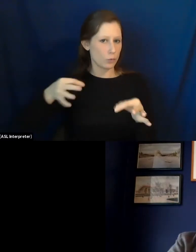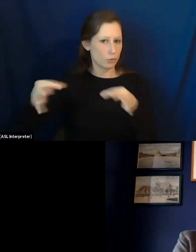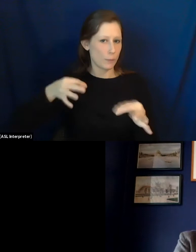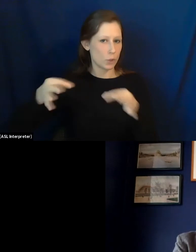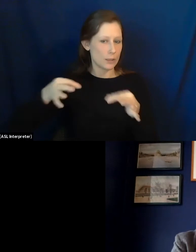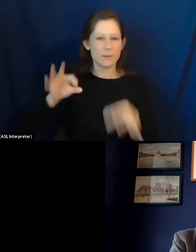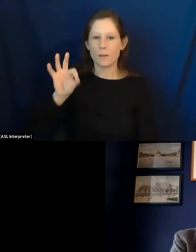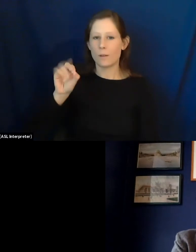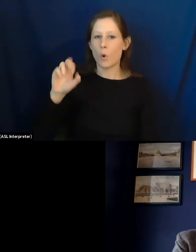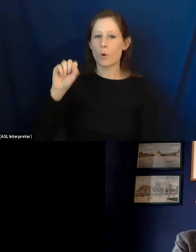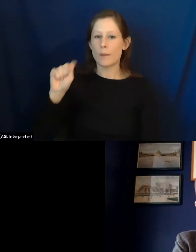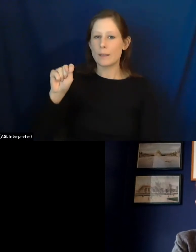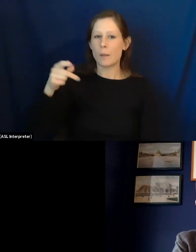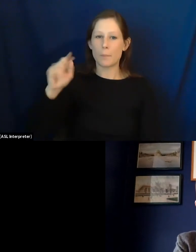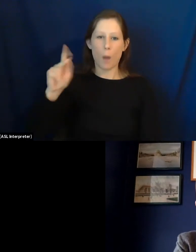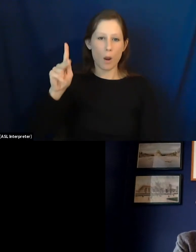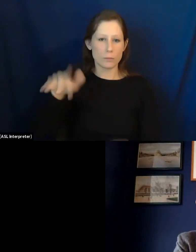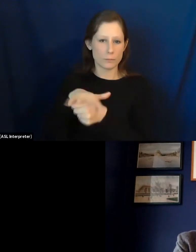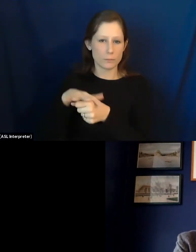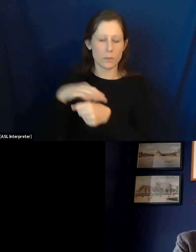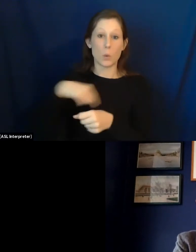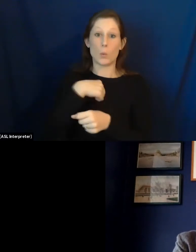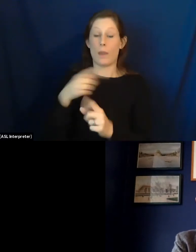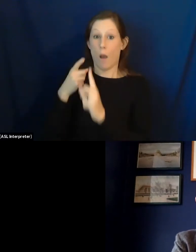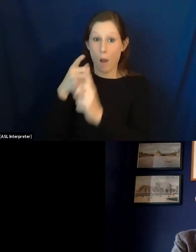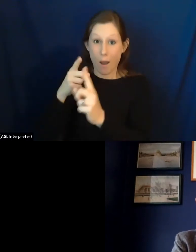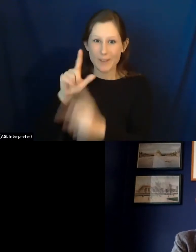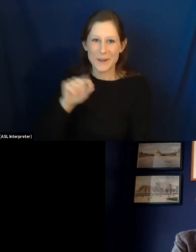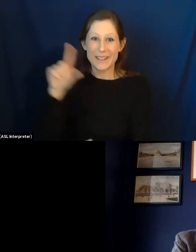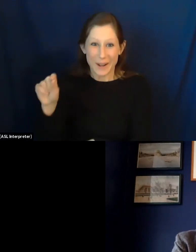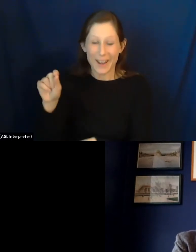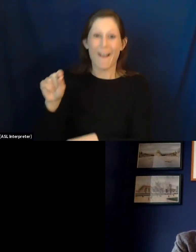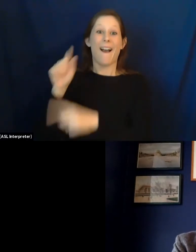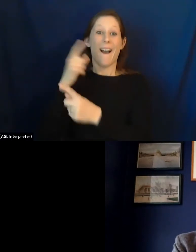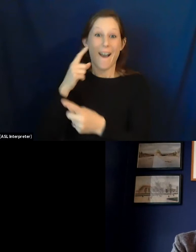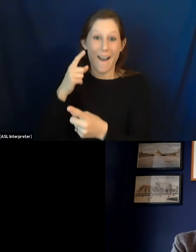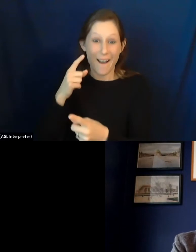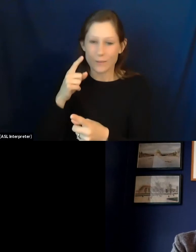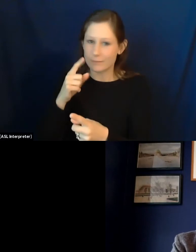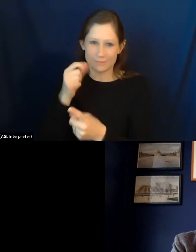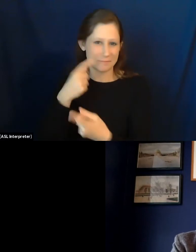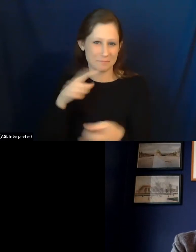to do that for 2020 for our park performance. Of course, 2020 did not quite go to plan.